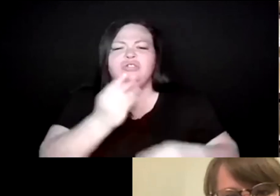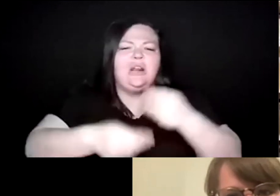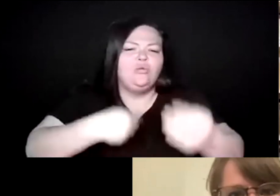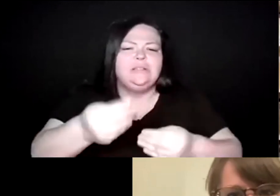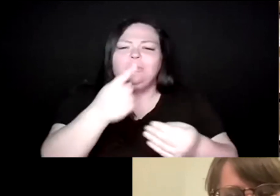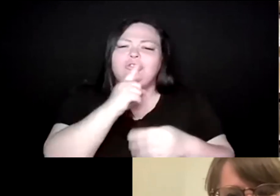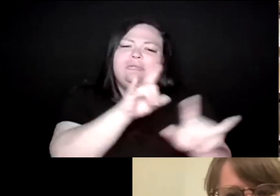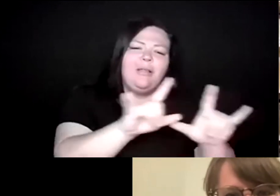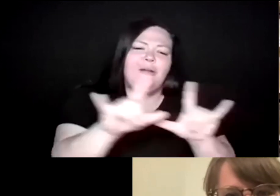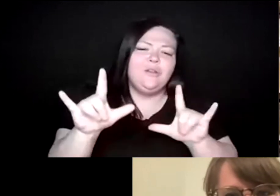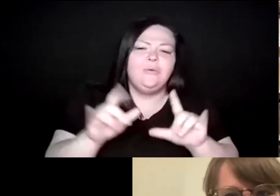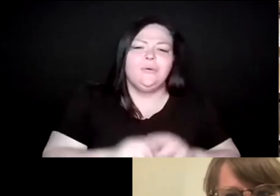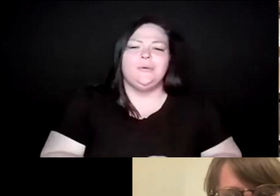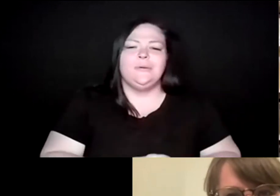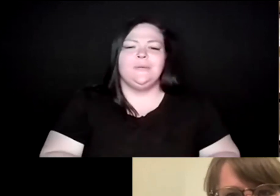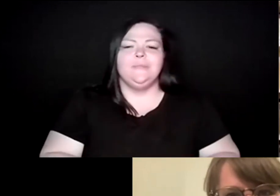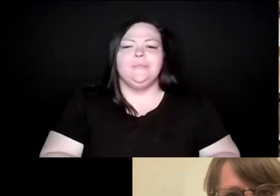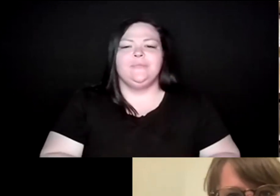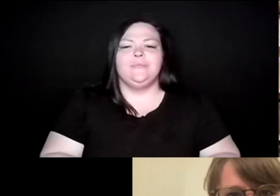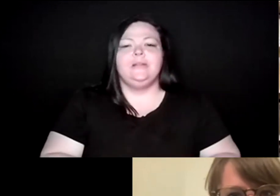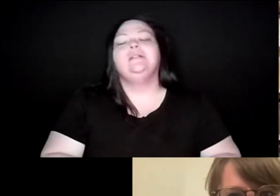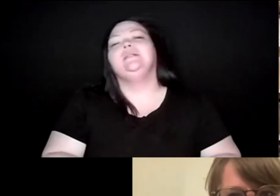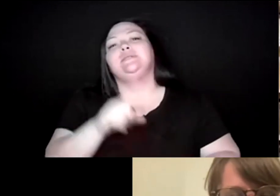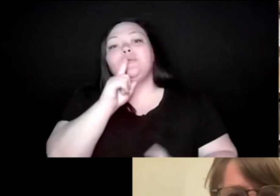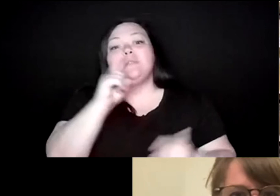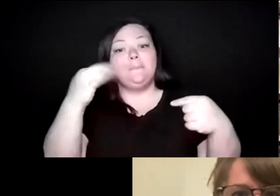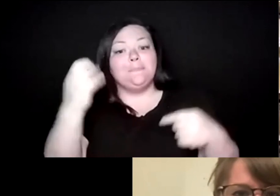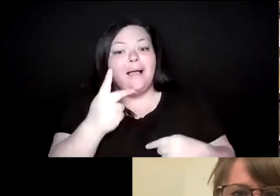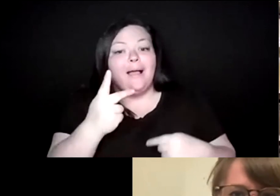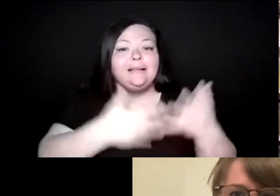so thanks for being here come back stick around for a minute if you feel like chatting.